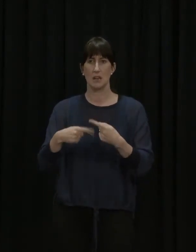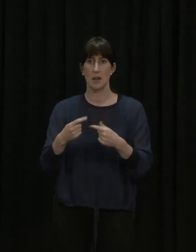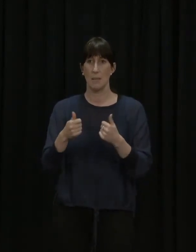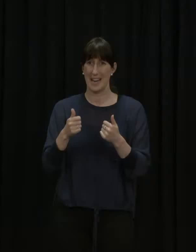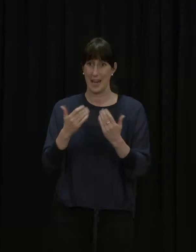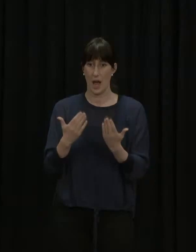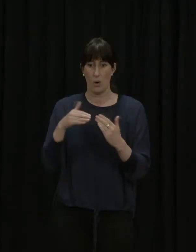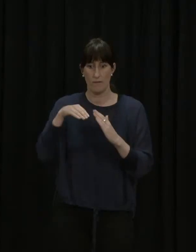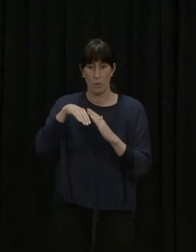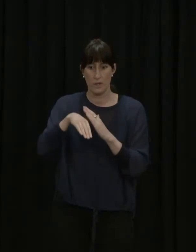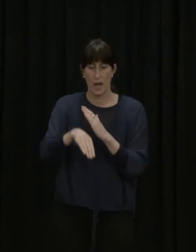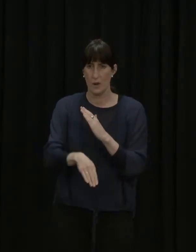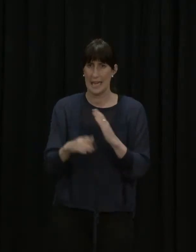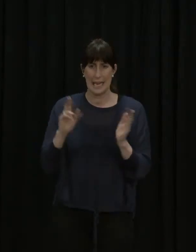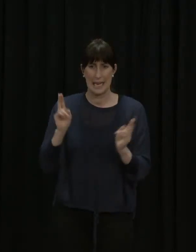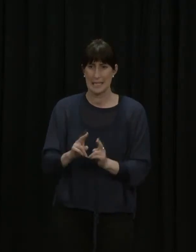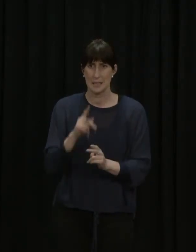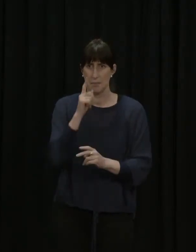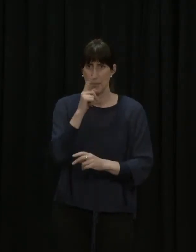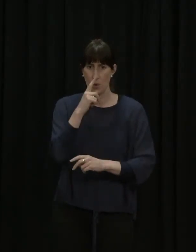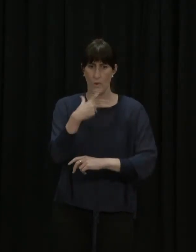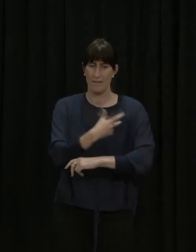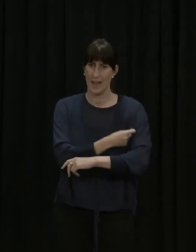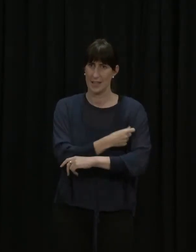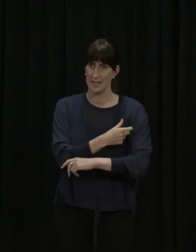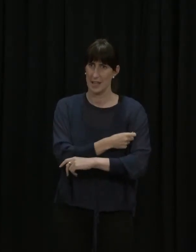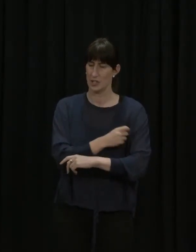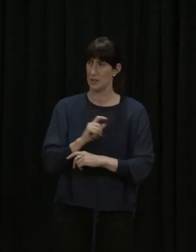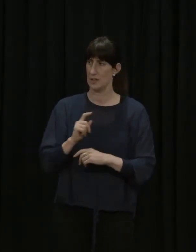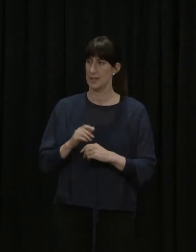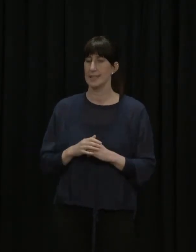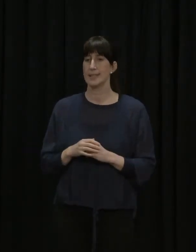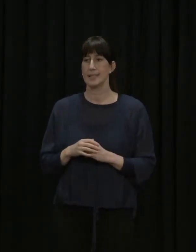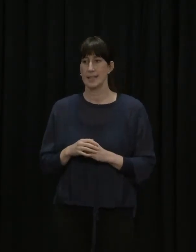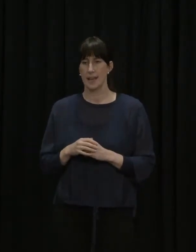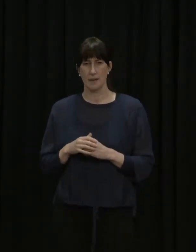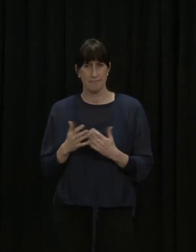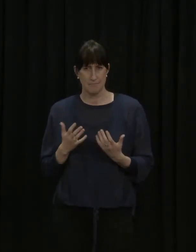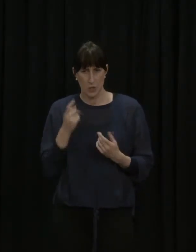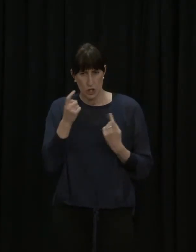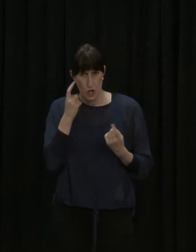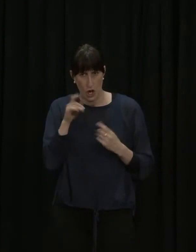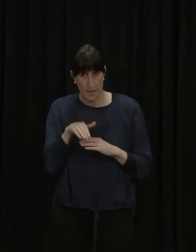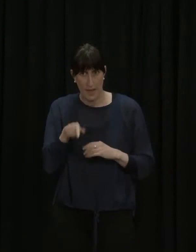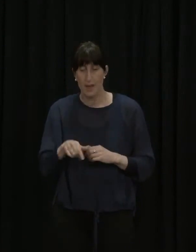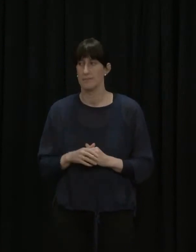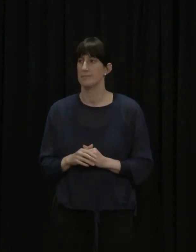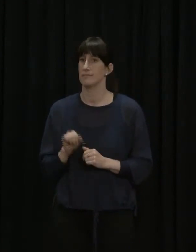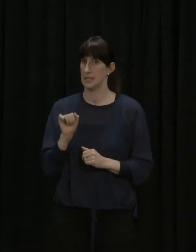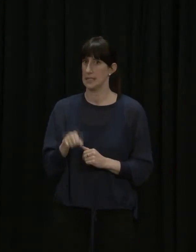two weekdays, we had a pretty standard number of first doses.